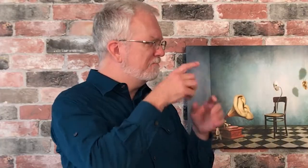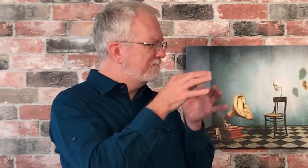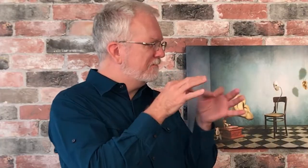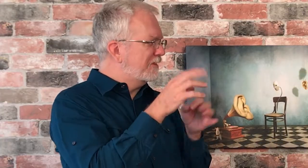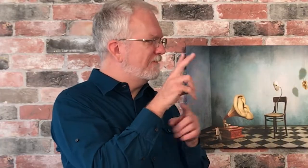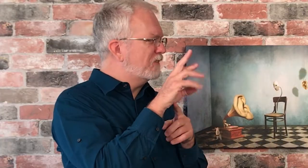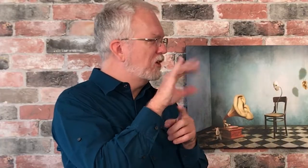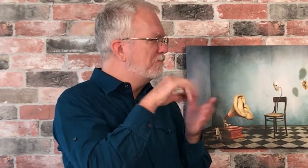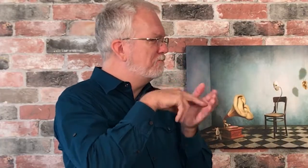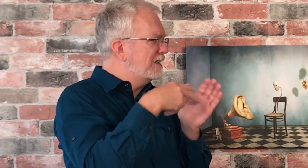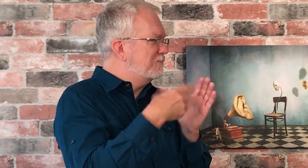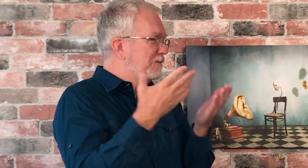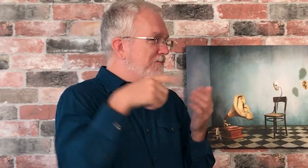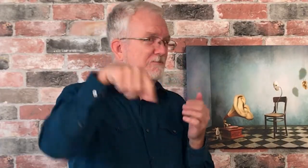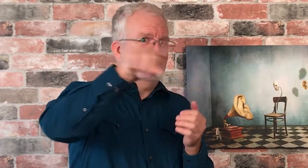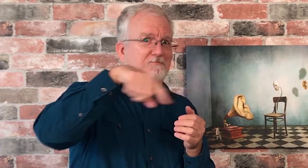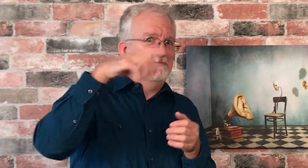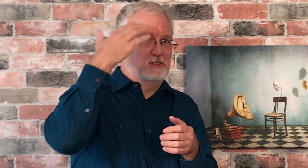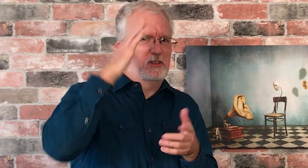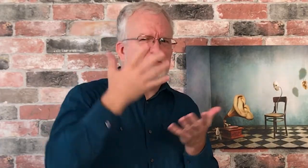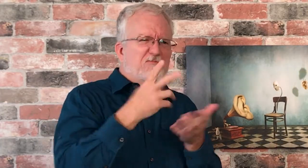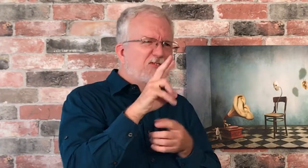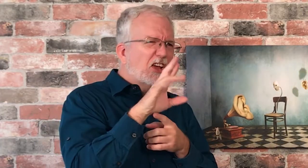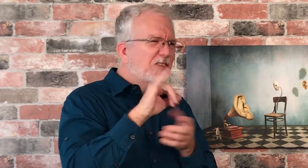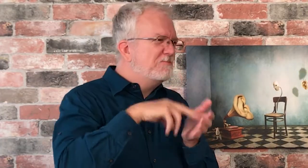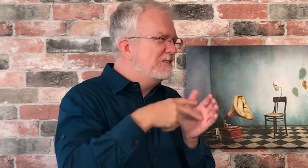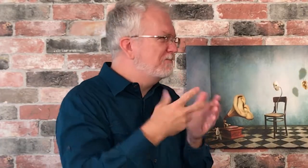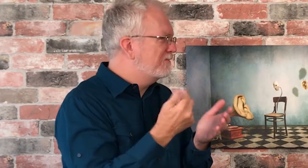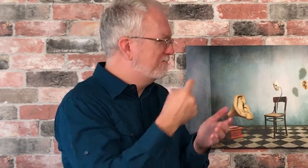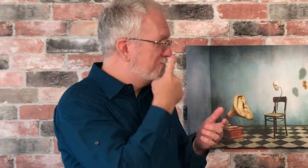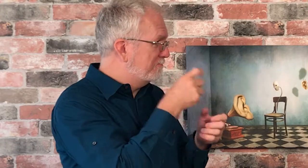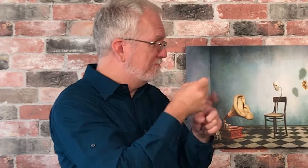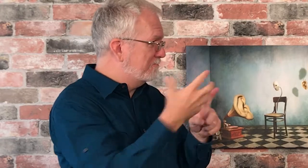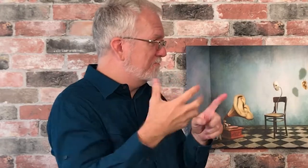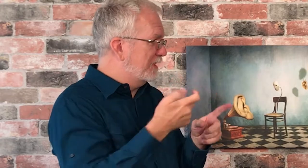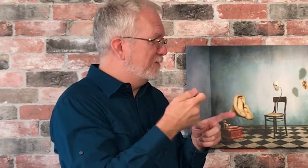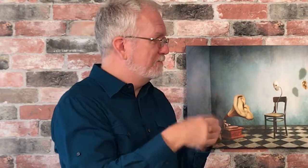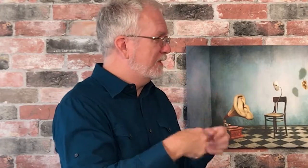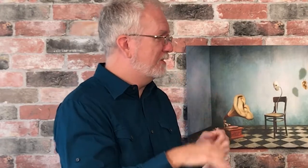Ray: Do you mind explaining what VRI means? There may be some people who don't know what VRI means.